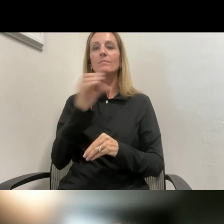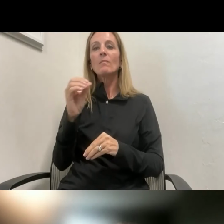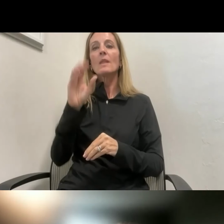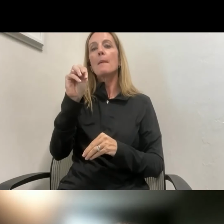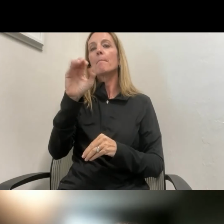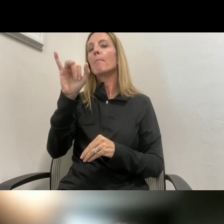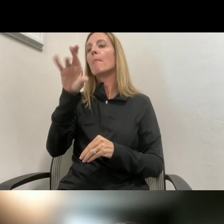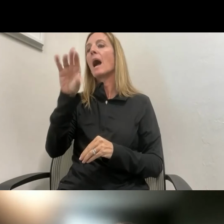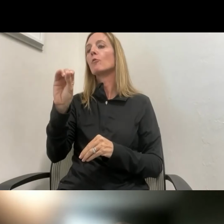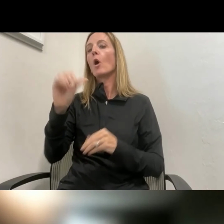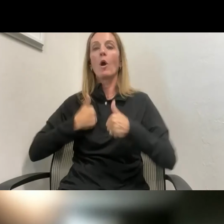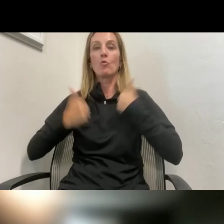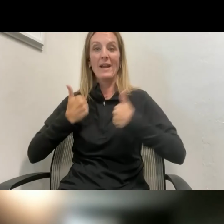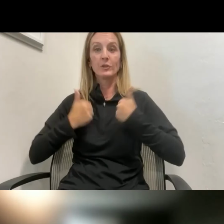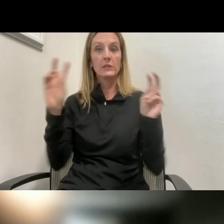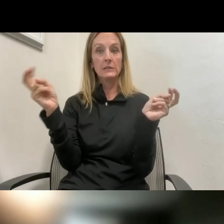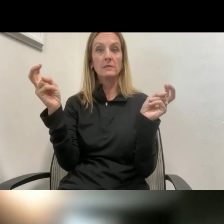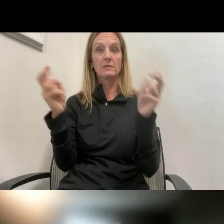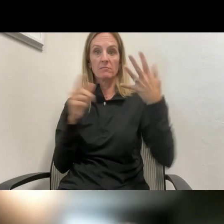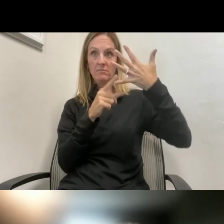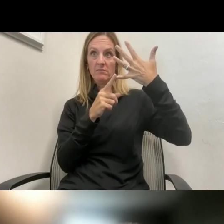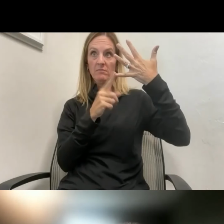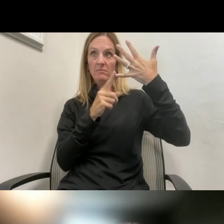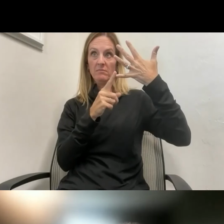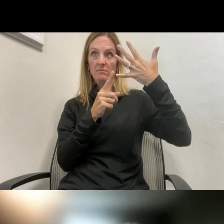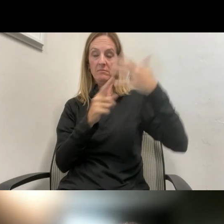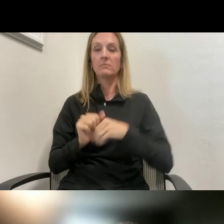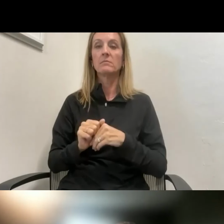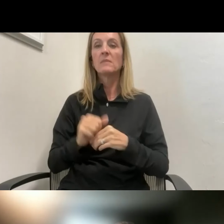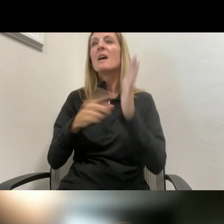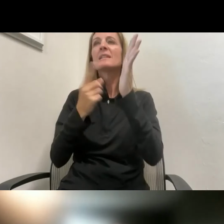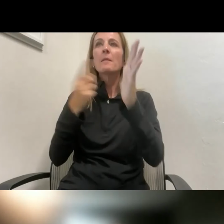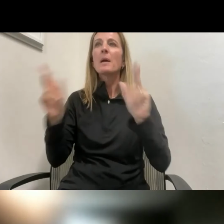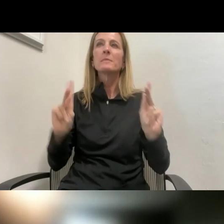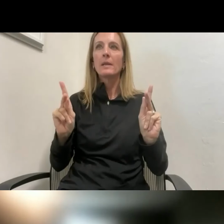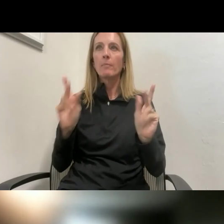Sometimes we're in meetings, people disagree and they might snap their eyes. They might sigh,